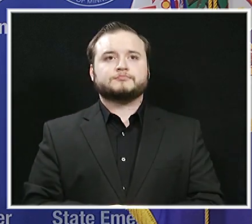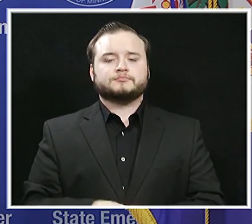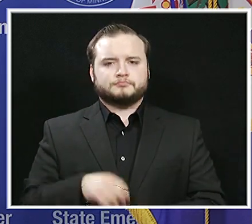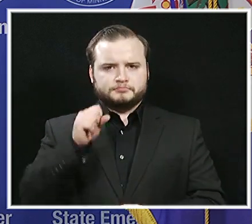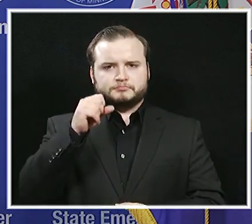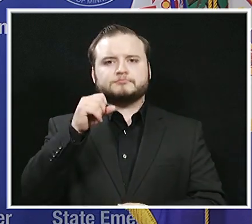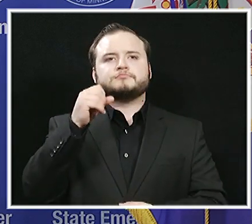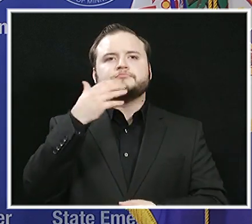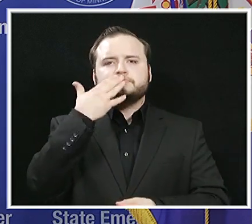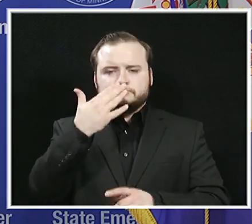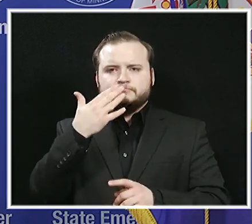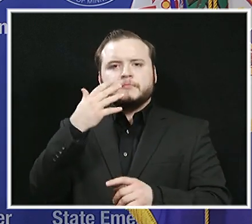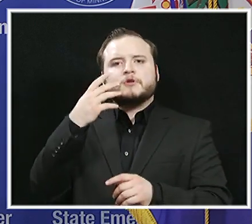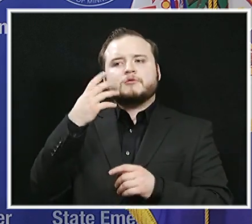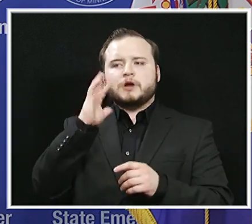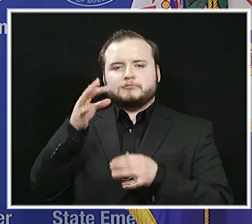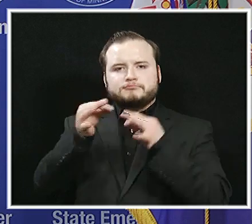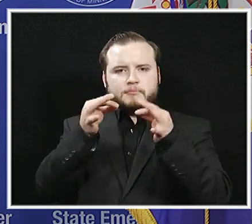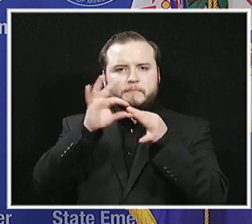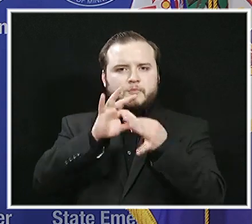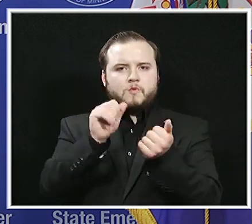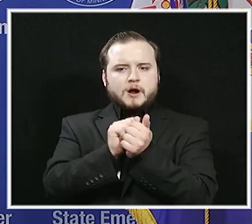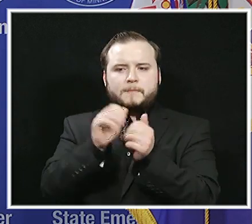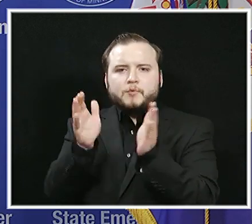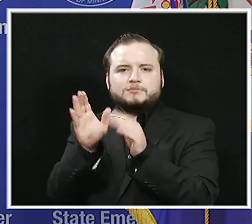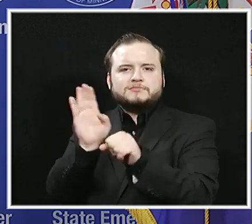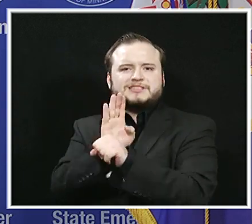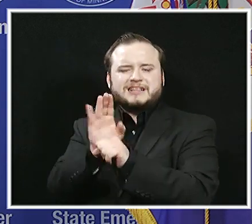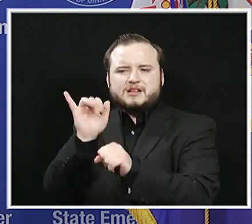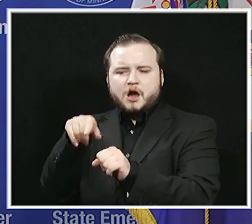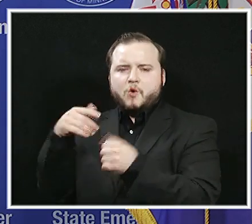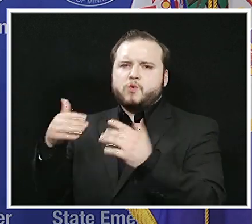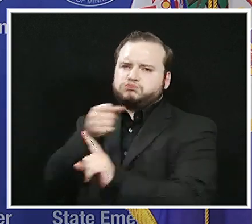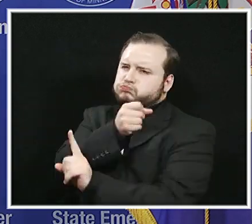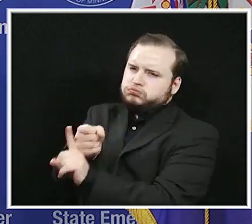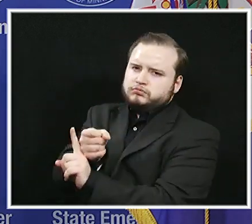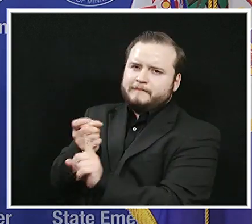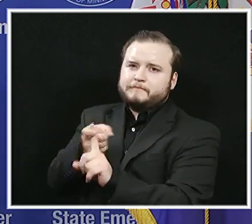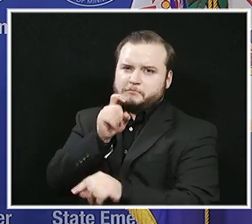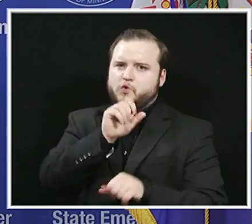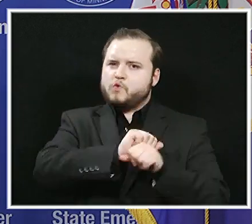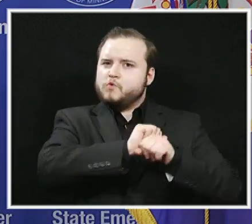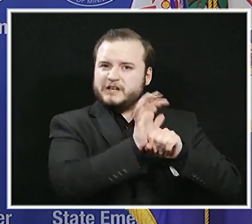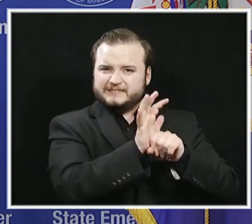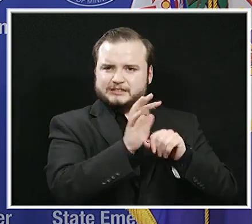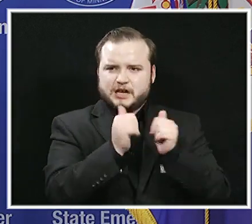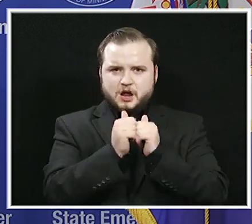we're going to hear from him but I'm grateful for this partnership and understanding, these are the folks that